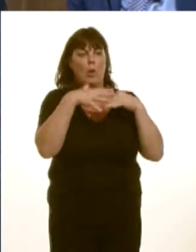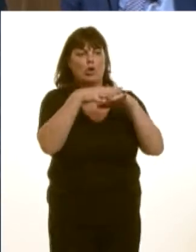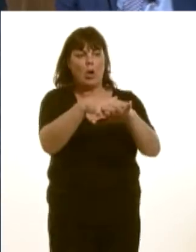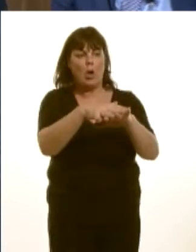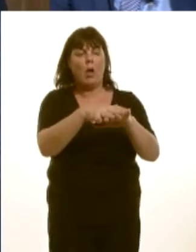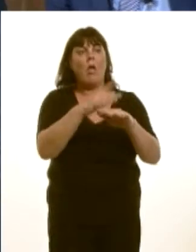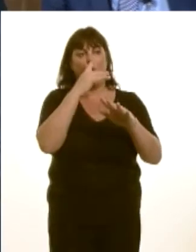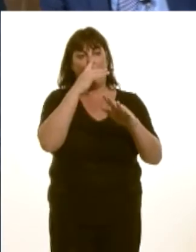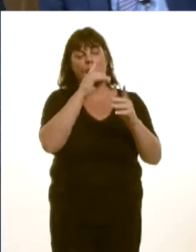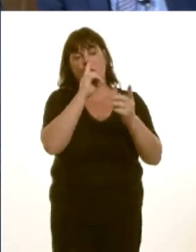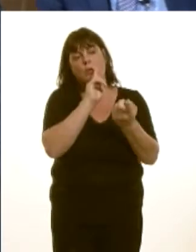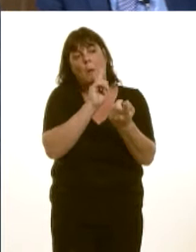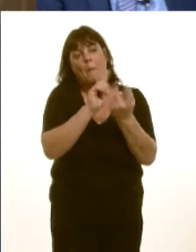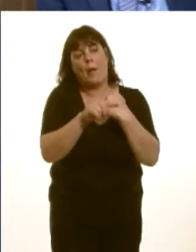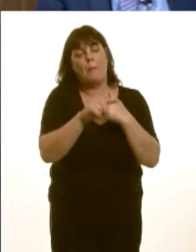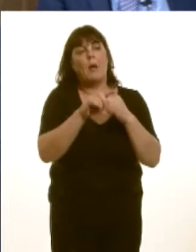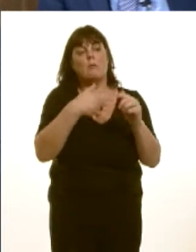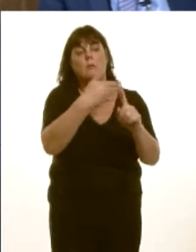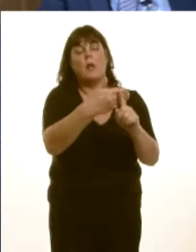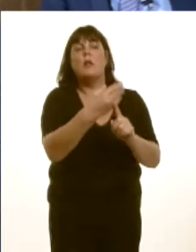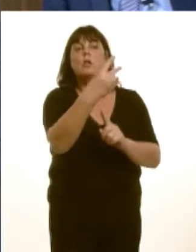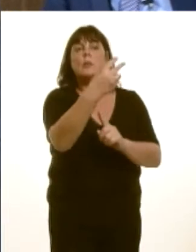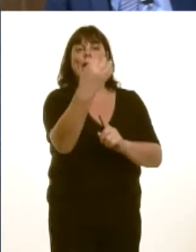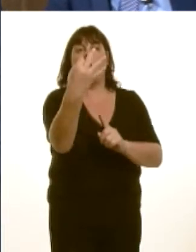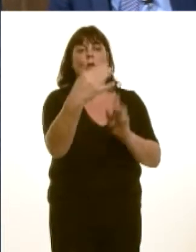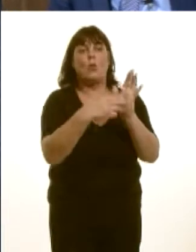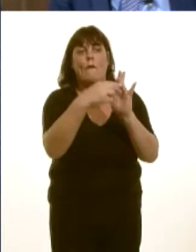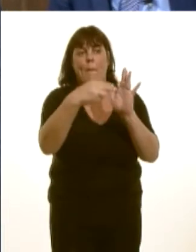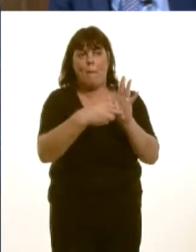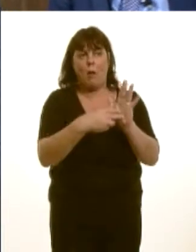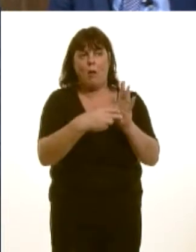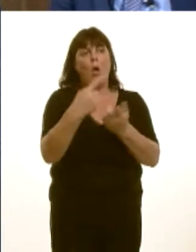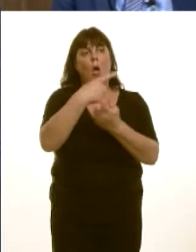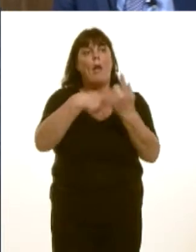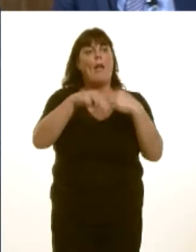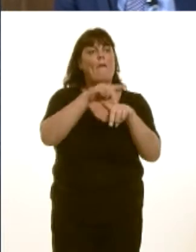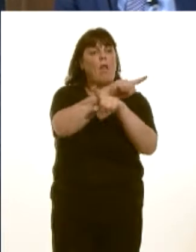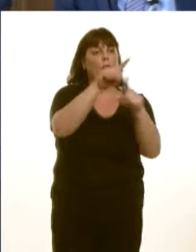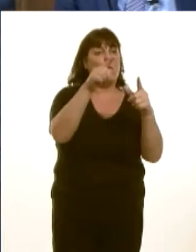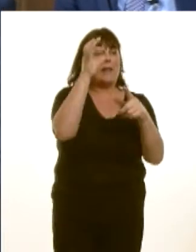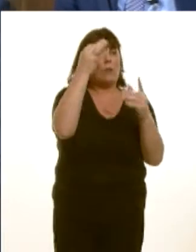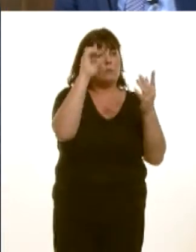That prospectus contains a clear commitment to support local authorities that take part